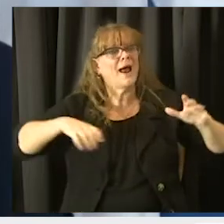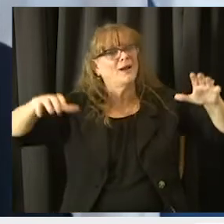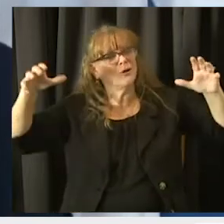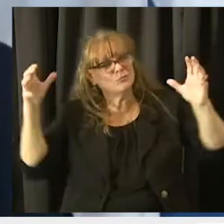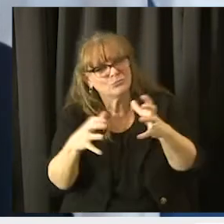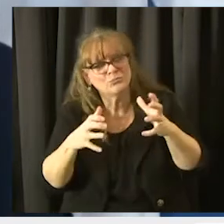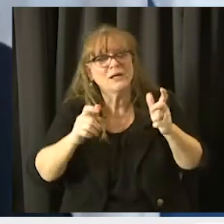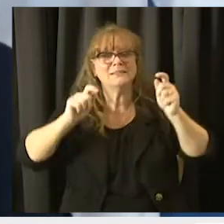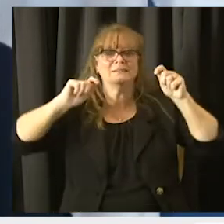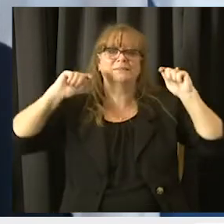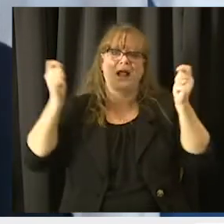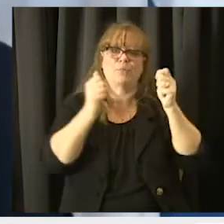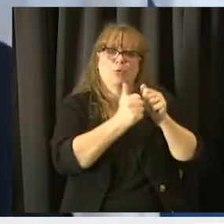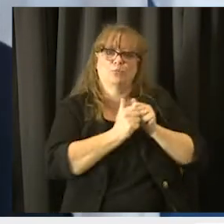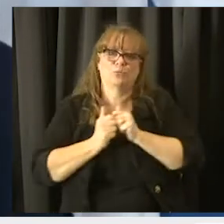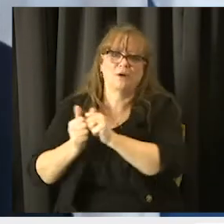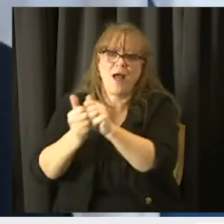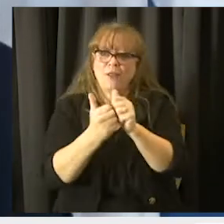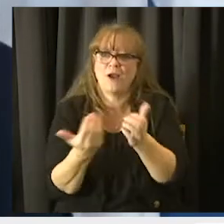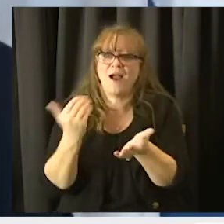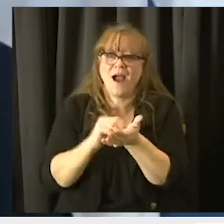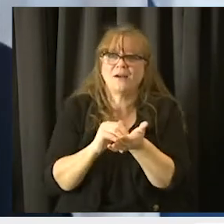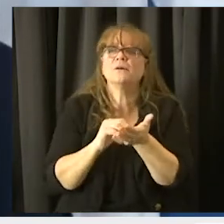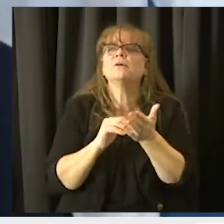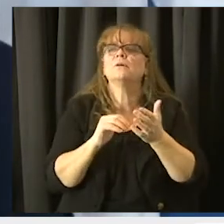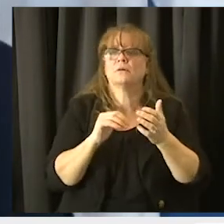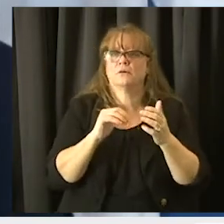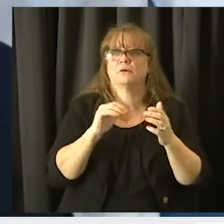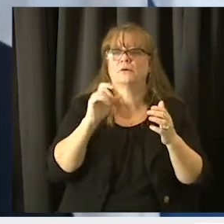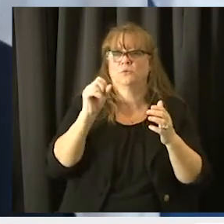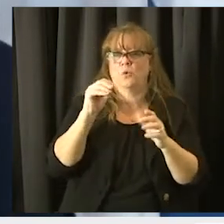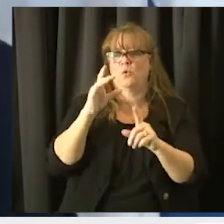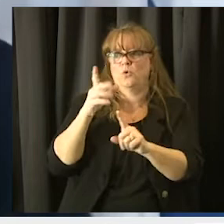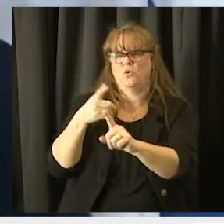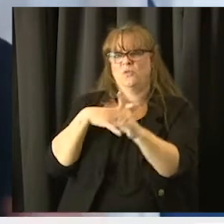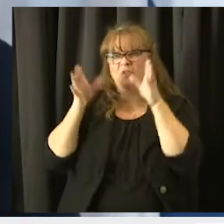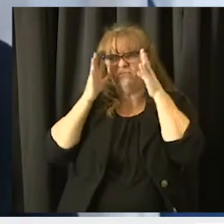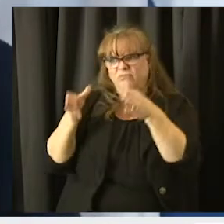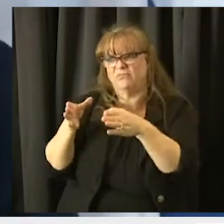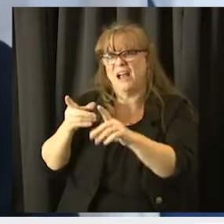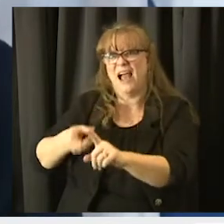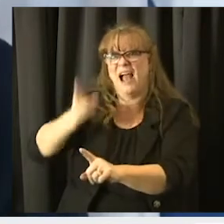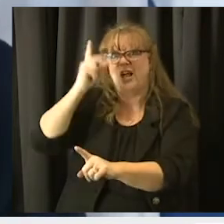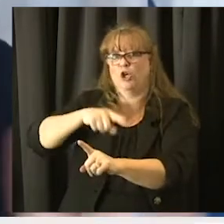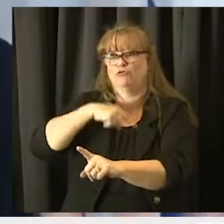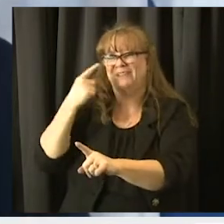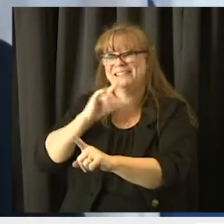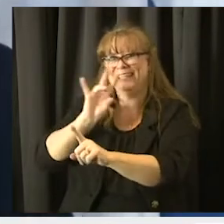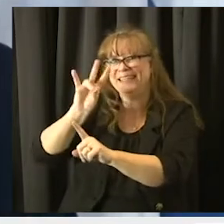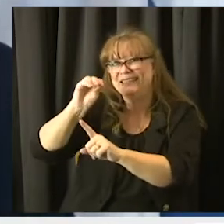of hospitalization and death for this virus uh the vaccine is now available legally to uh